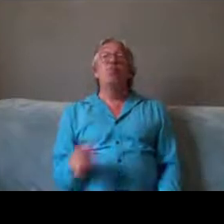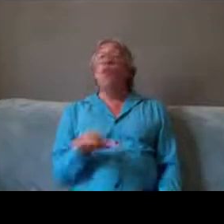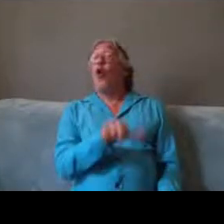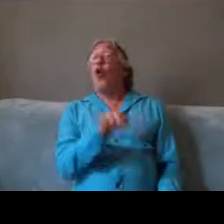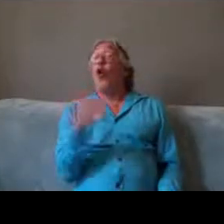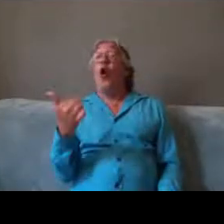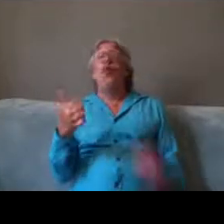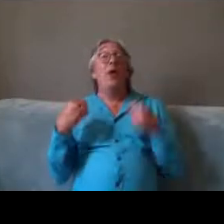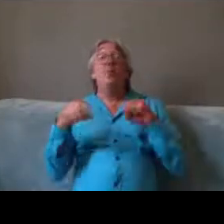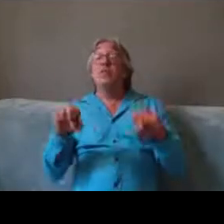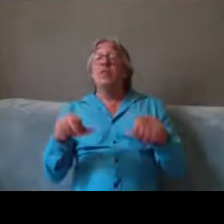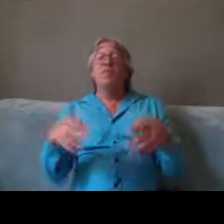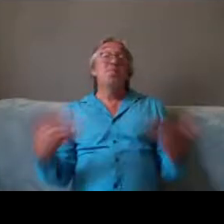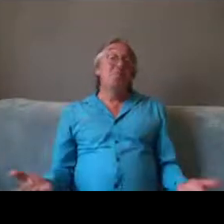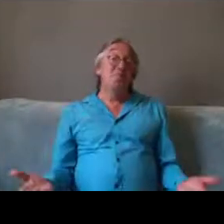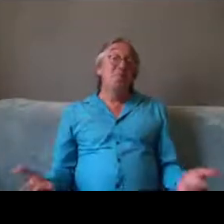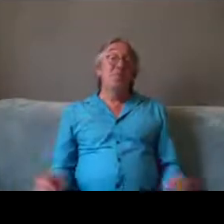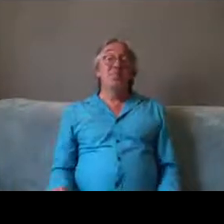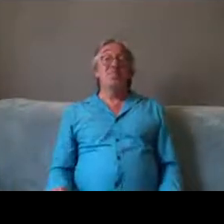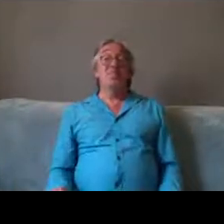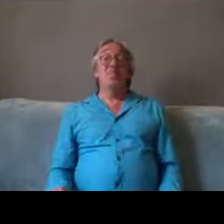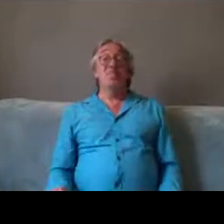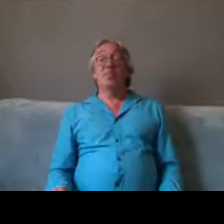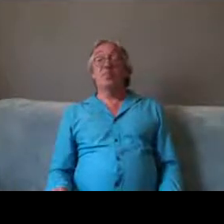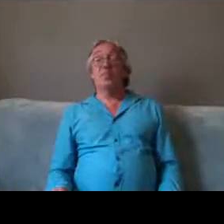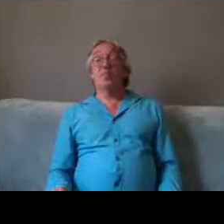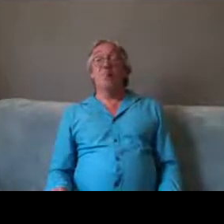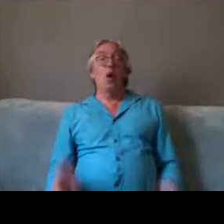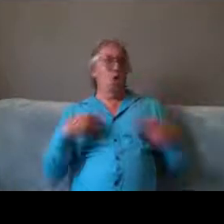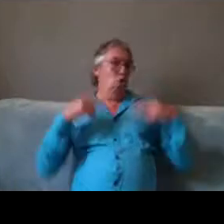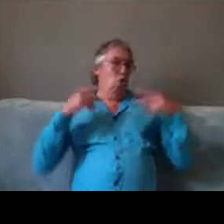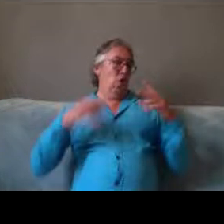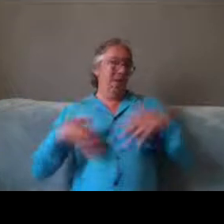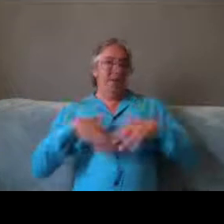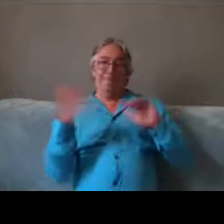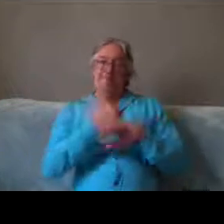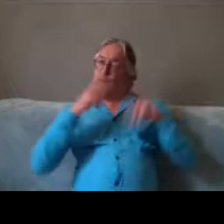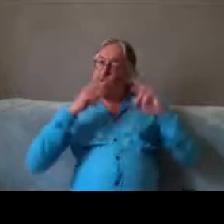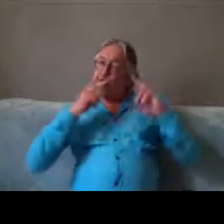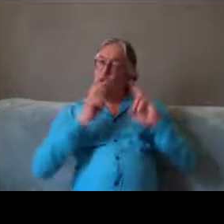I'm here to talk about students with disabilities mainly in Erasmus+